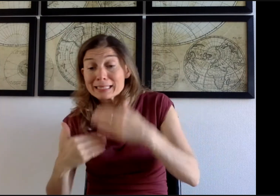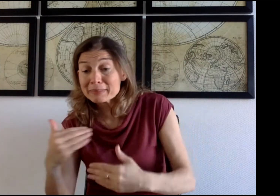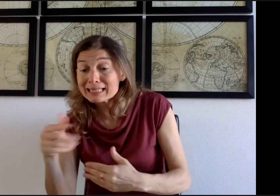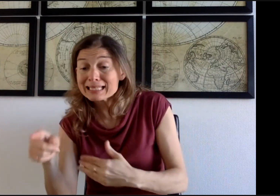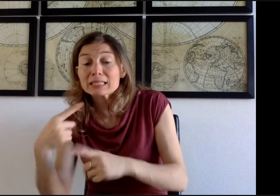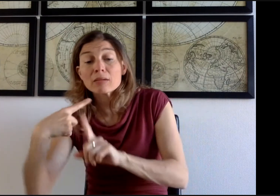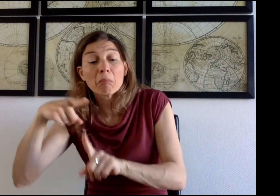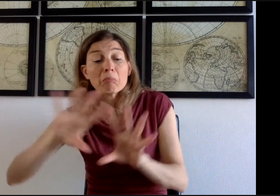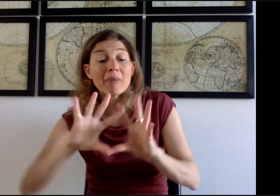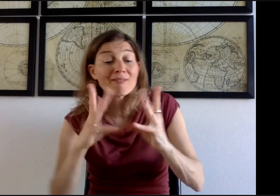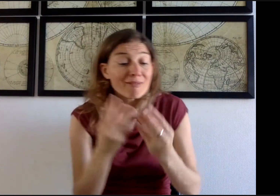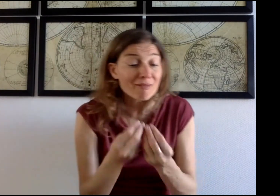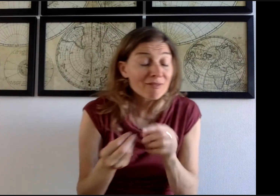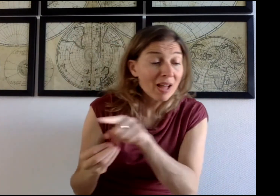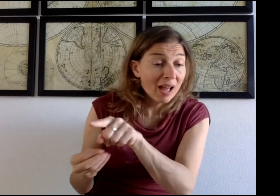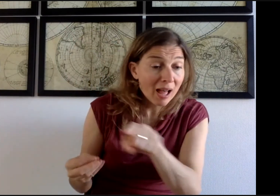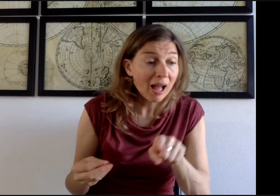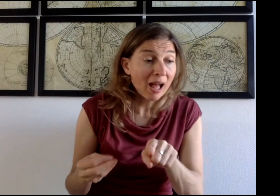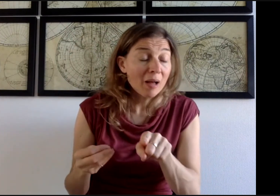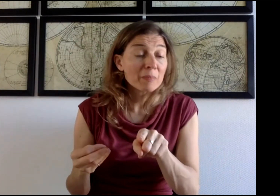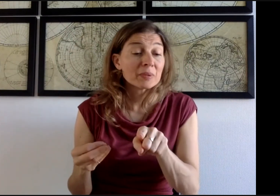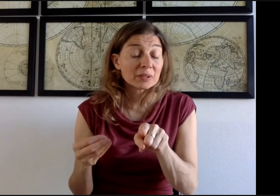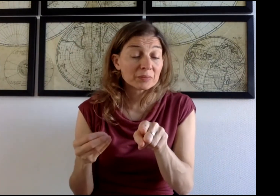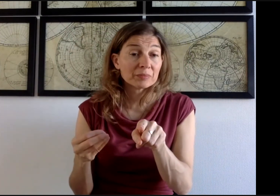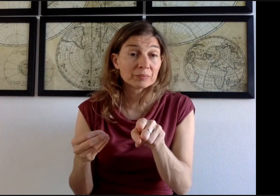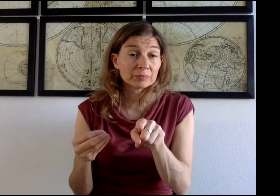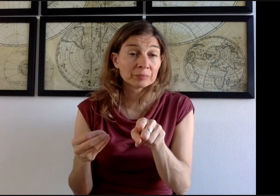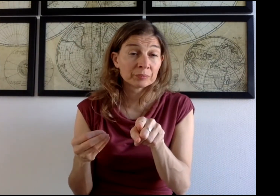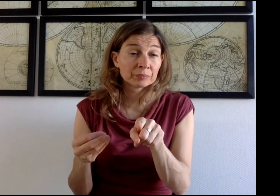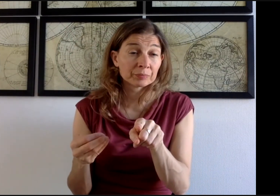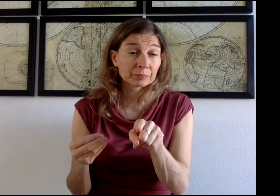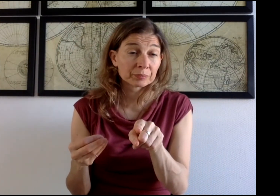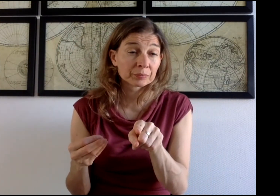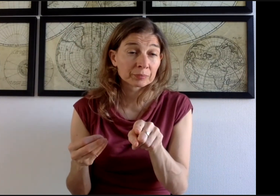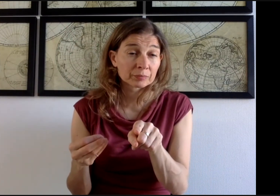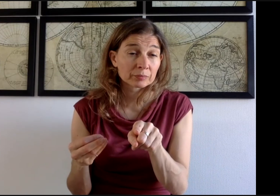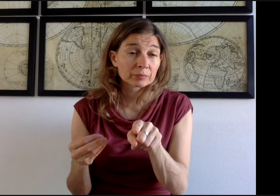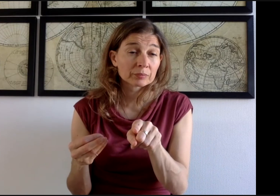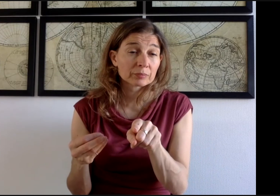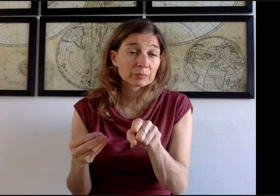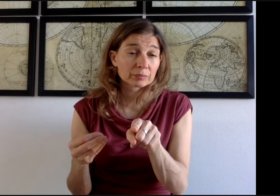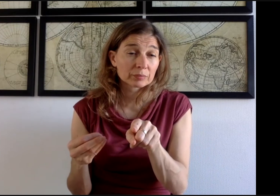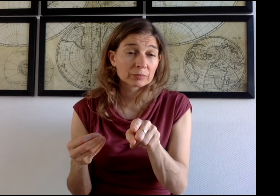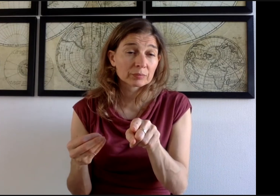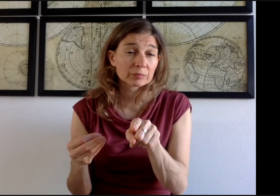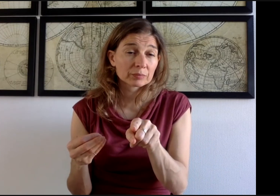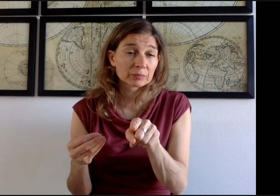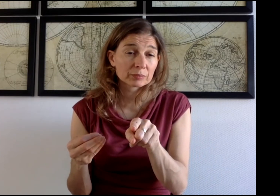action the creation, management of services to support inclusion.